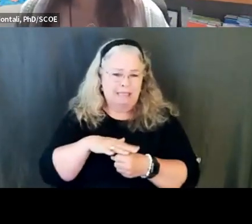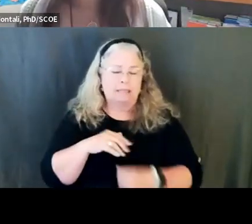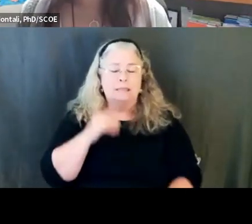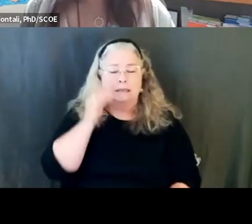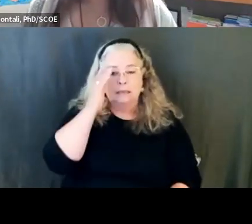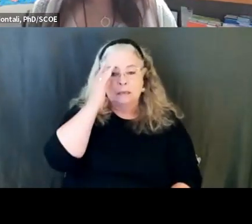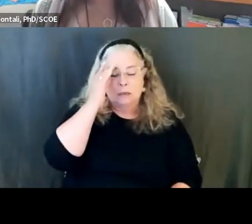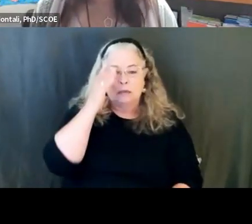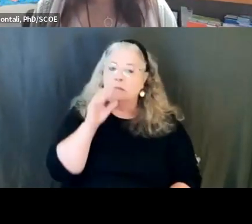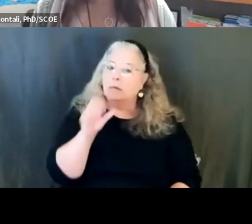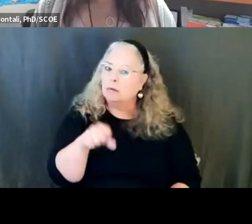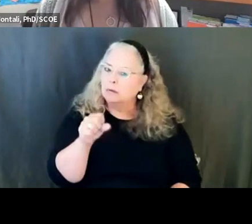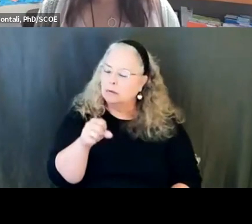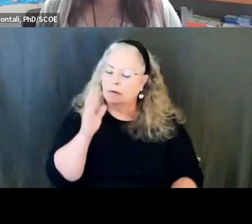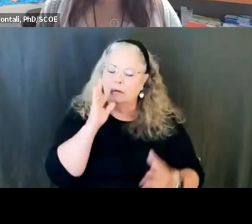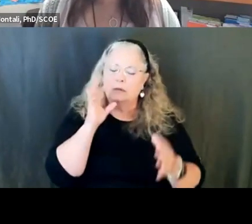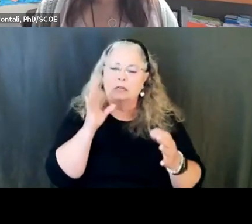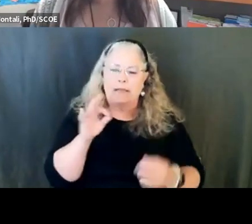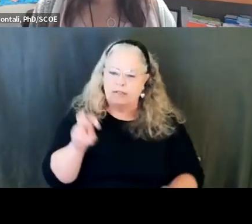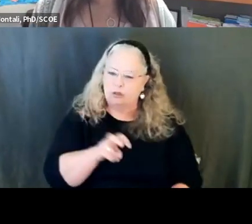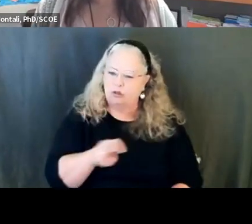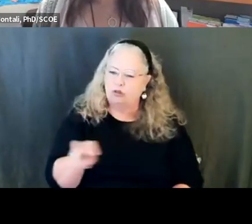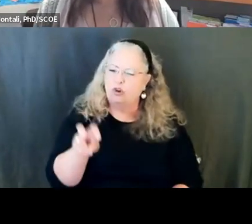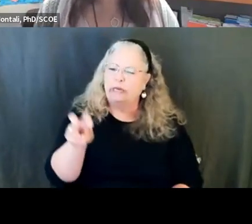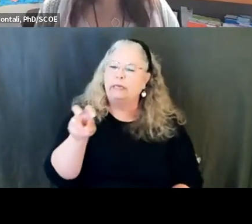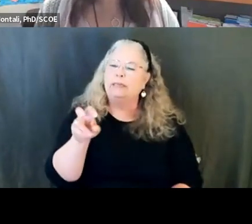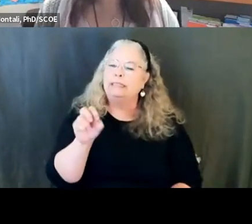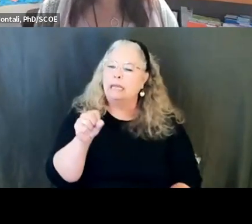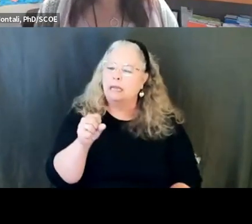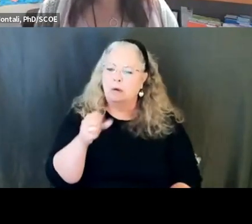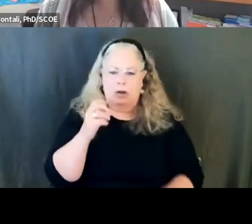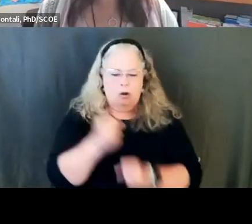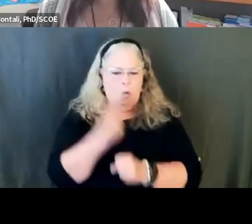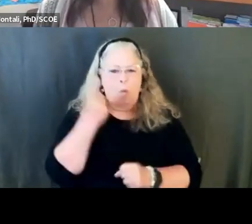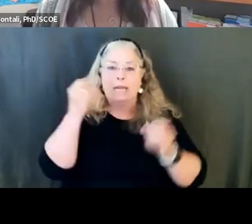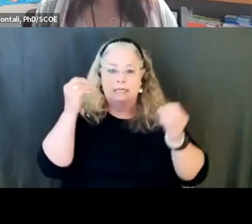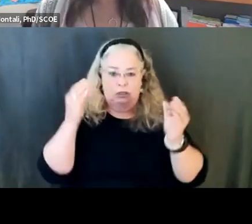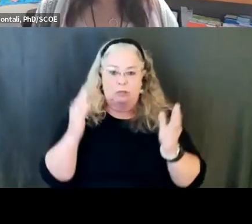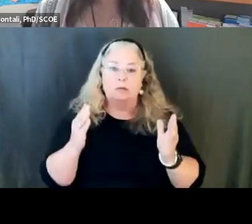been a definitely a journey and I think you know we get you know I got one teacher onboard with